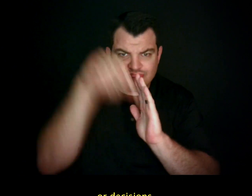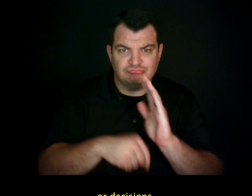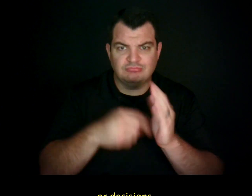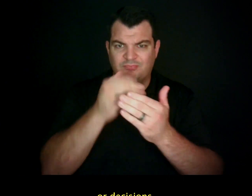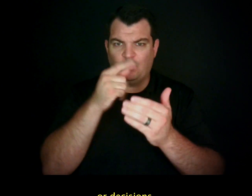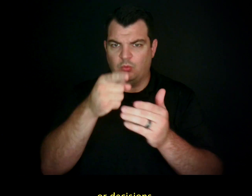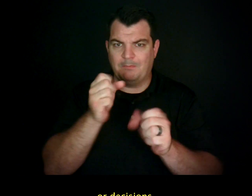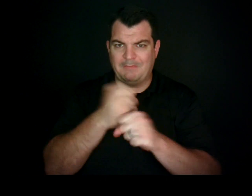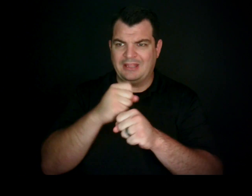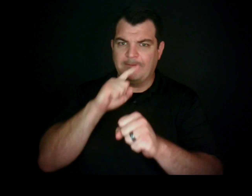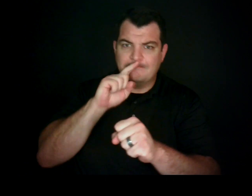or decisions.